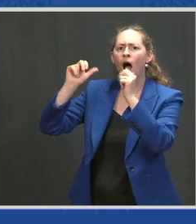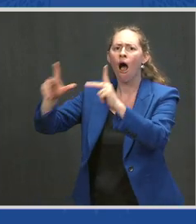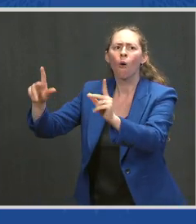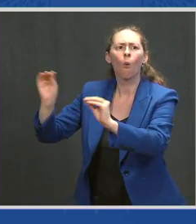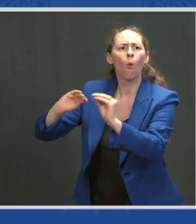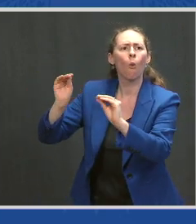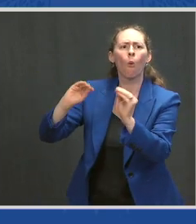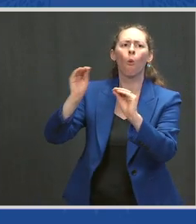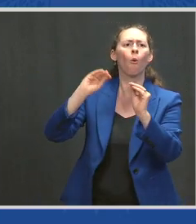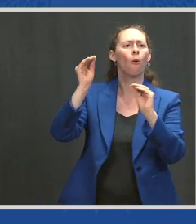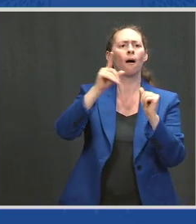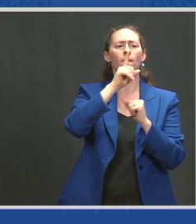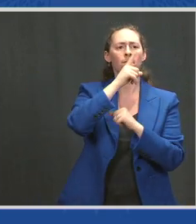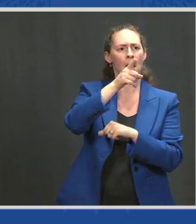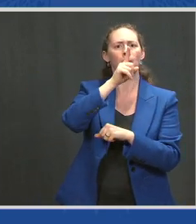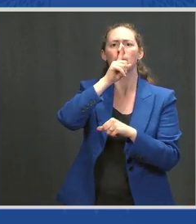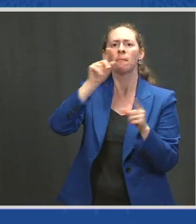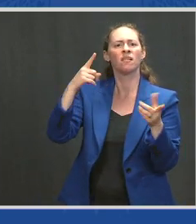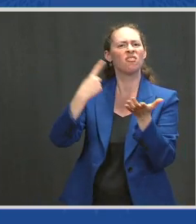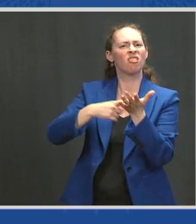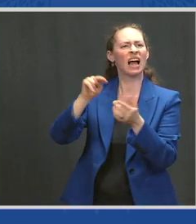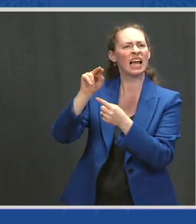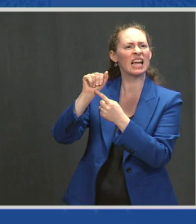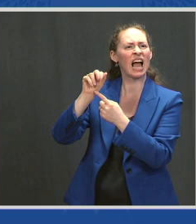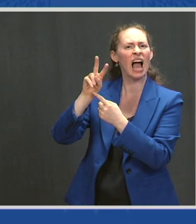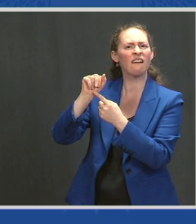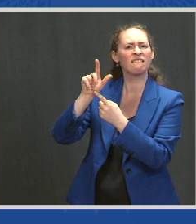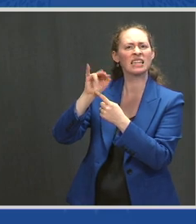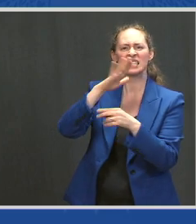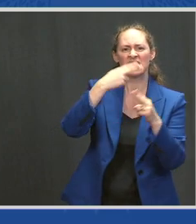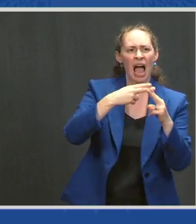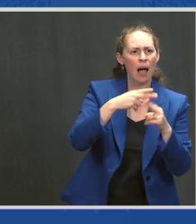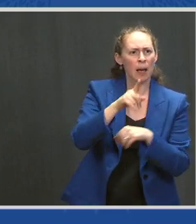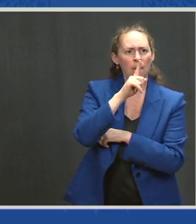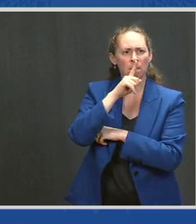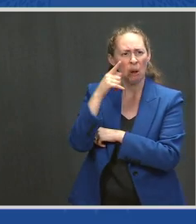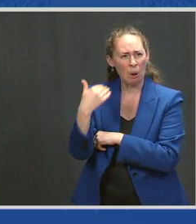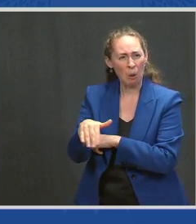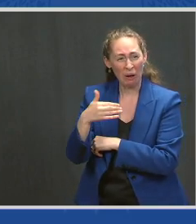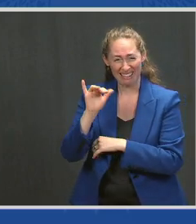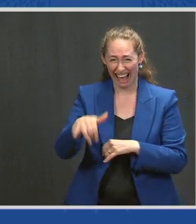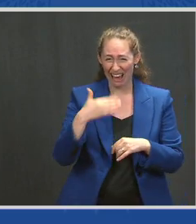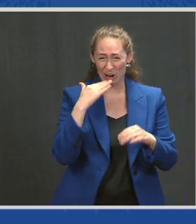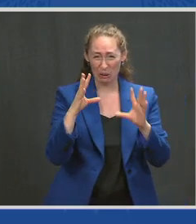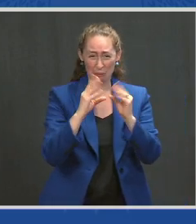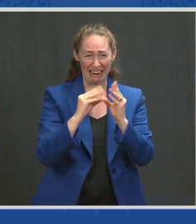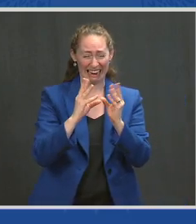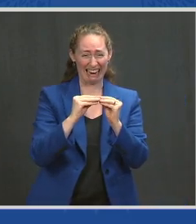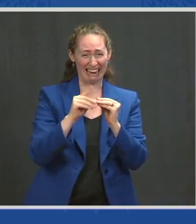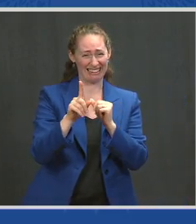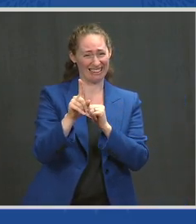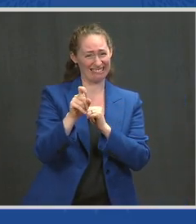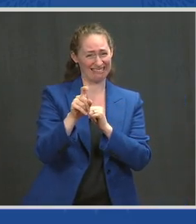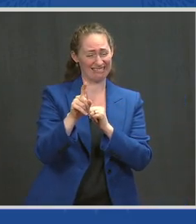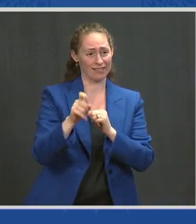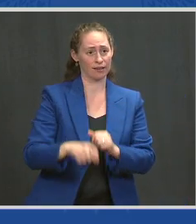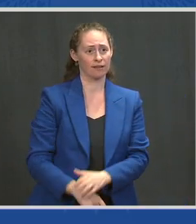So how does that account to a constructive meeting, as President -- President Putin framed it? The President: If you don't understand that, you're in the wrong business.